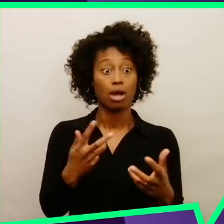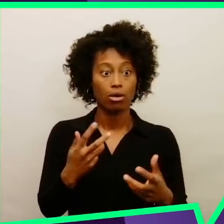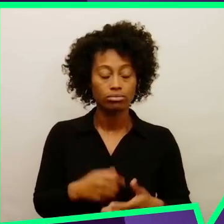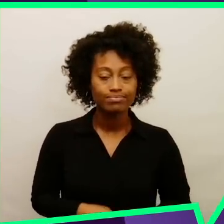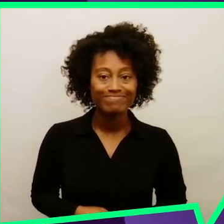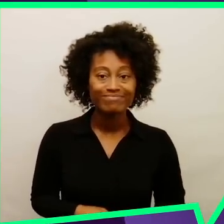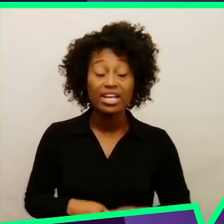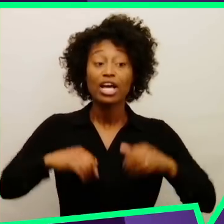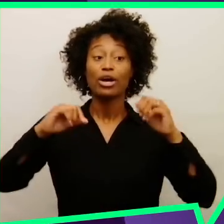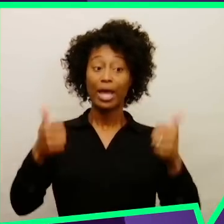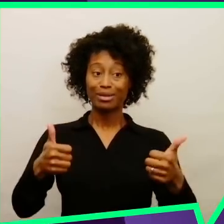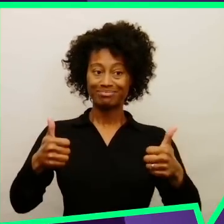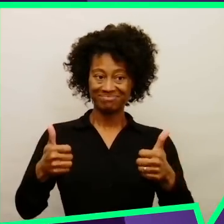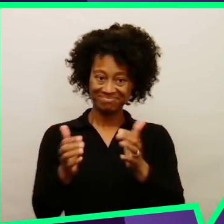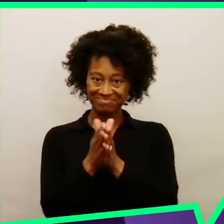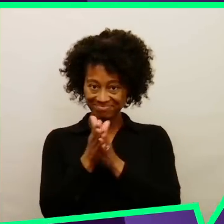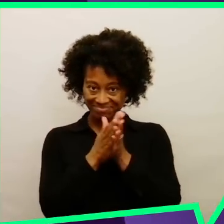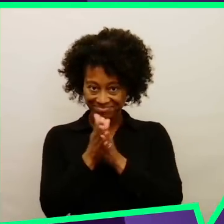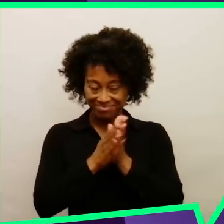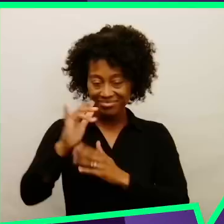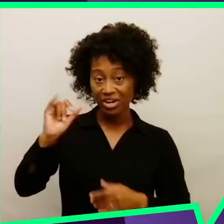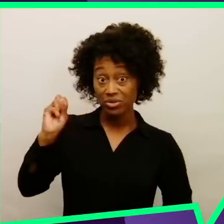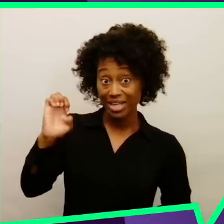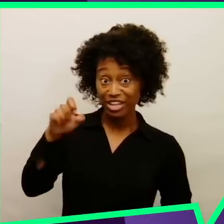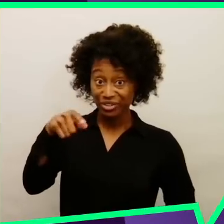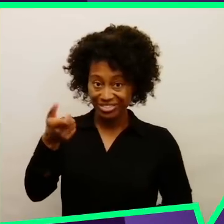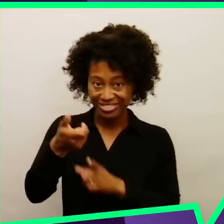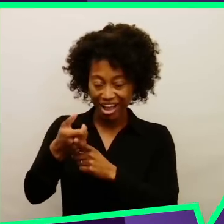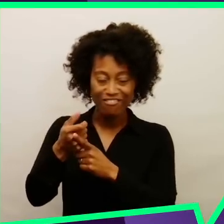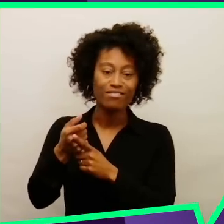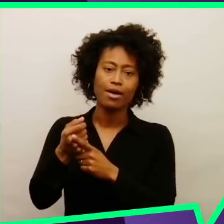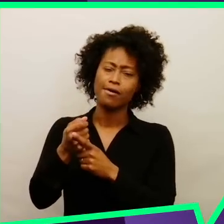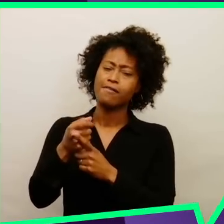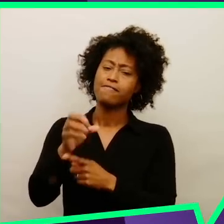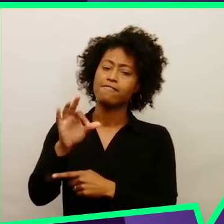So, Jose, as somebody who is, obviously, a big fan of Rocket League, how did that feel?